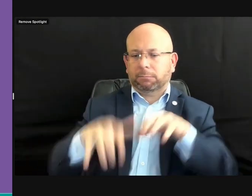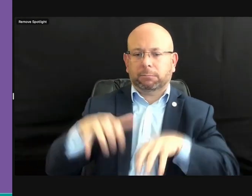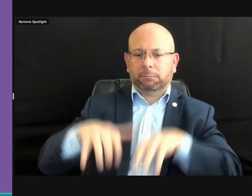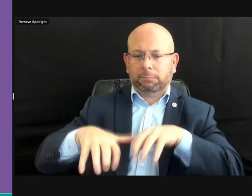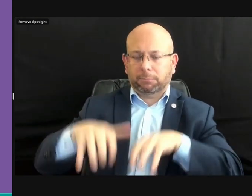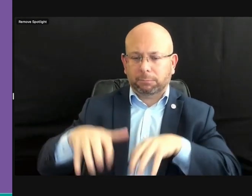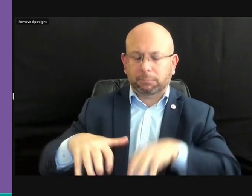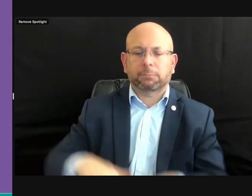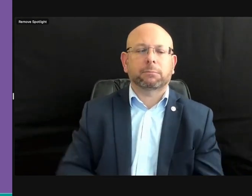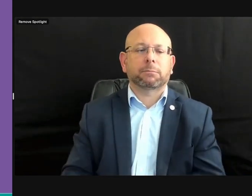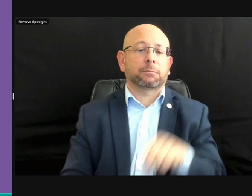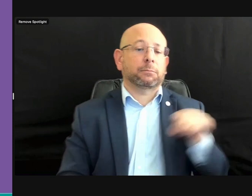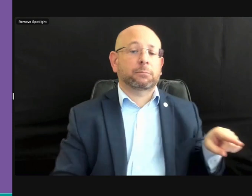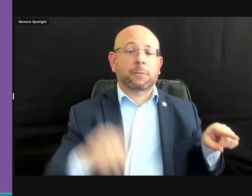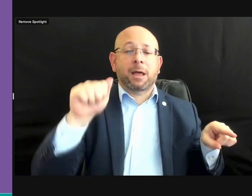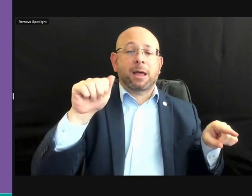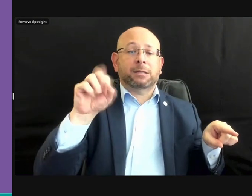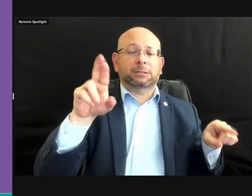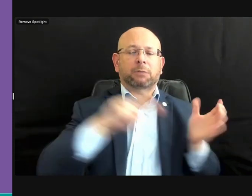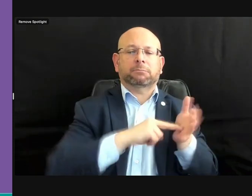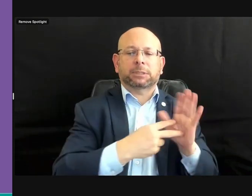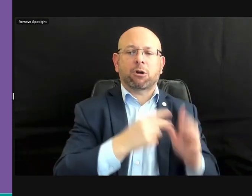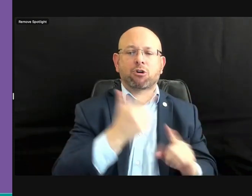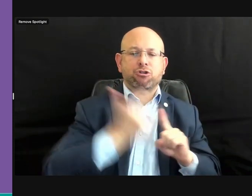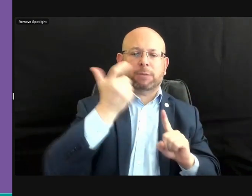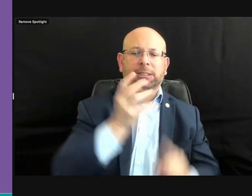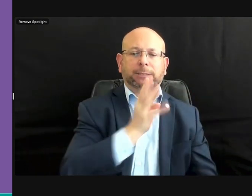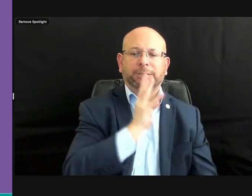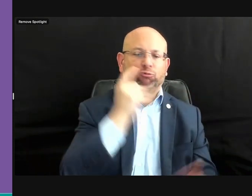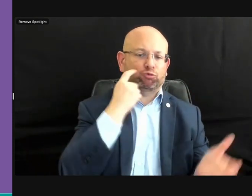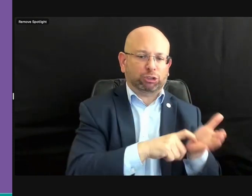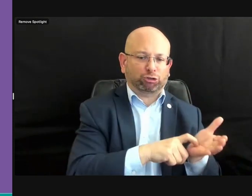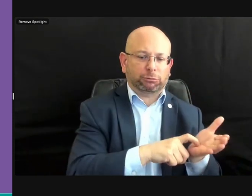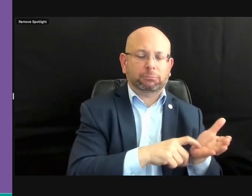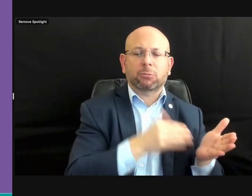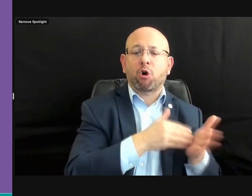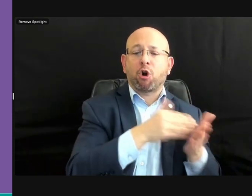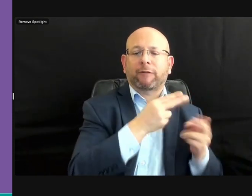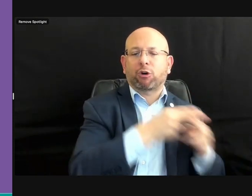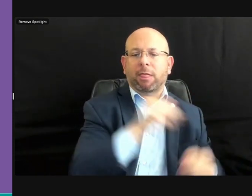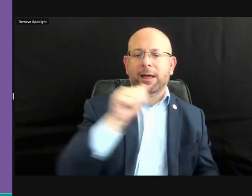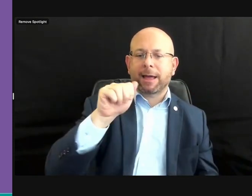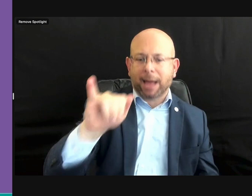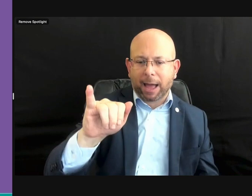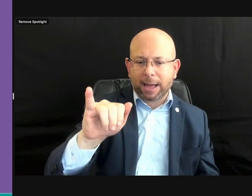means that a human is captioning. ASR is Automated Speech Recognition done